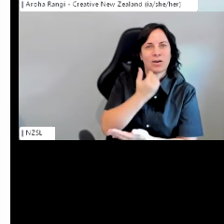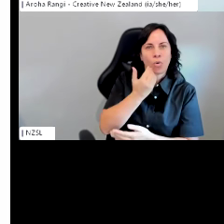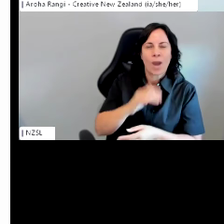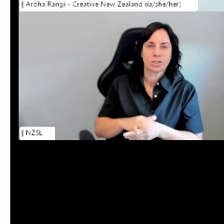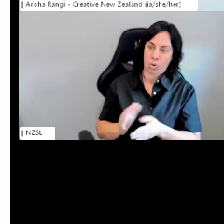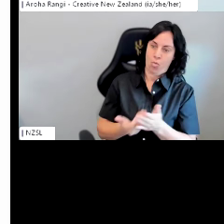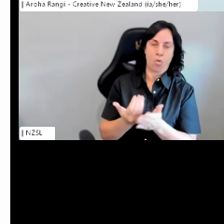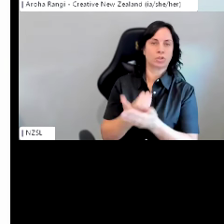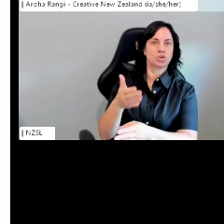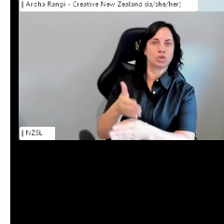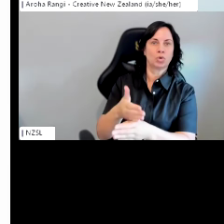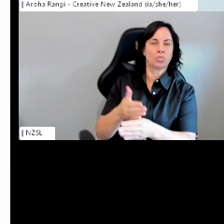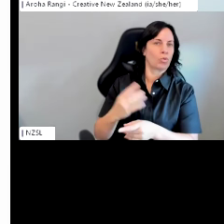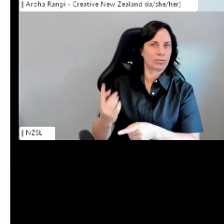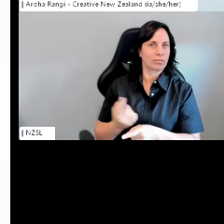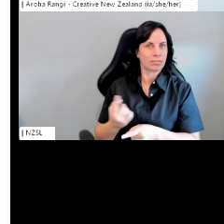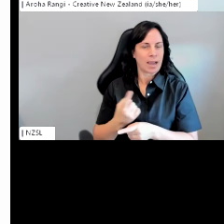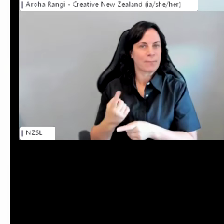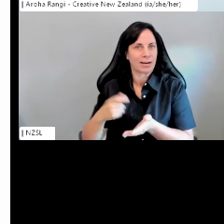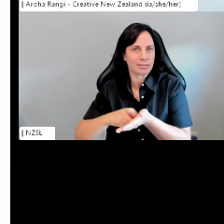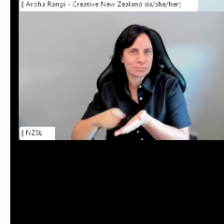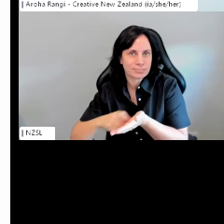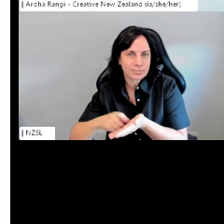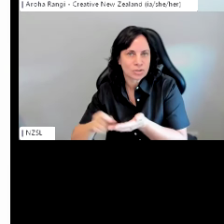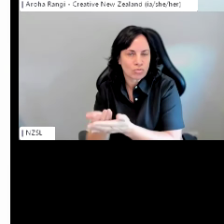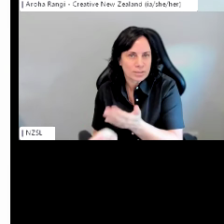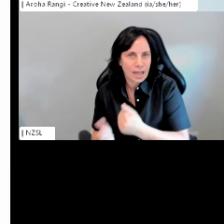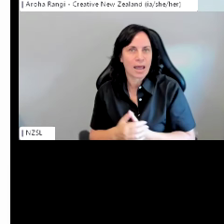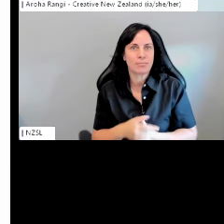upand cominging playwrights or whatever that they kind of want to be patrons of the arts.